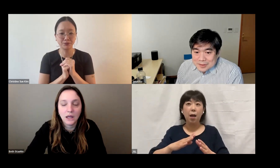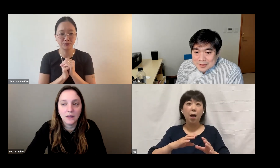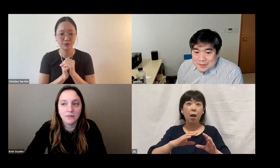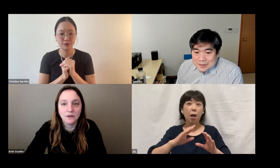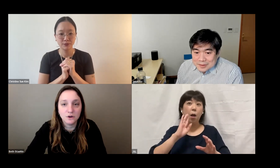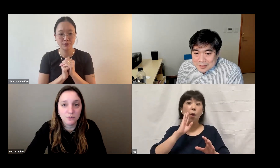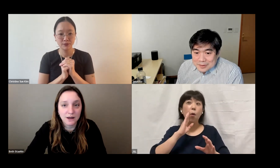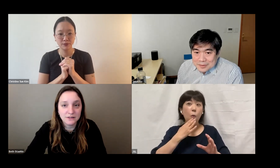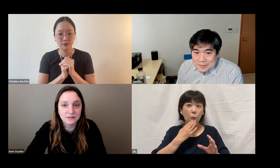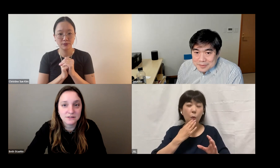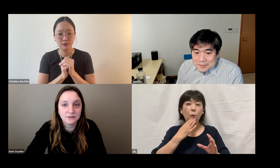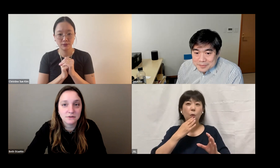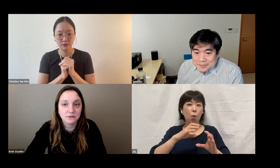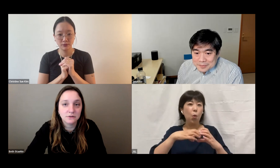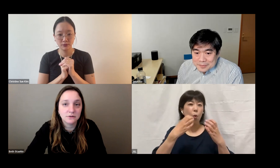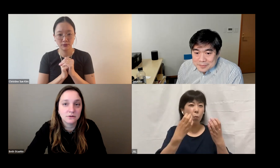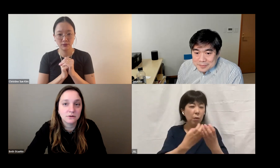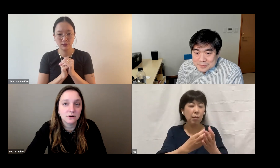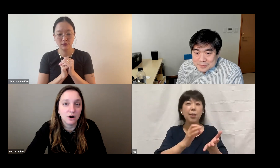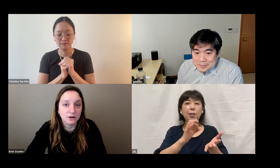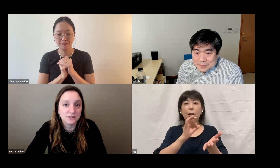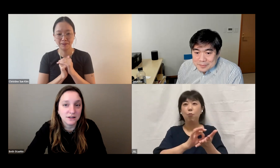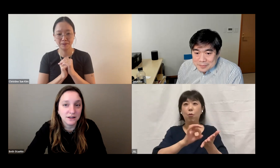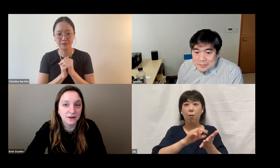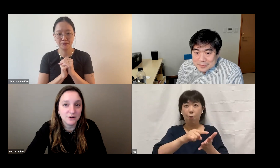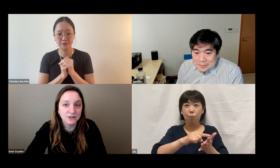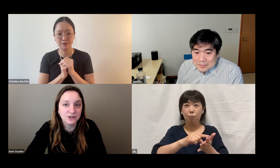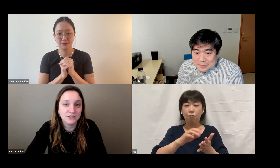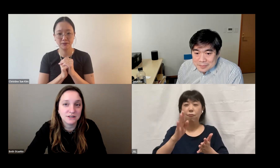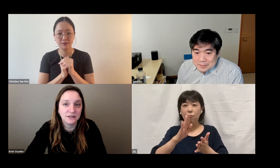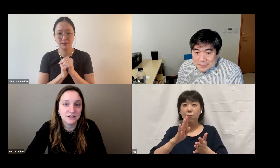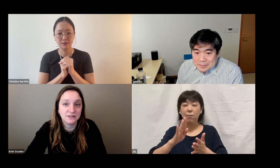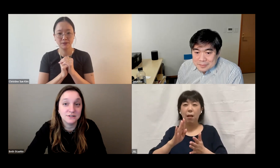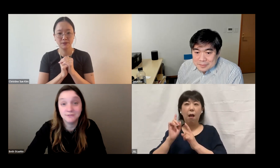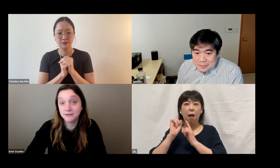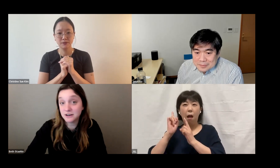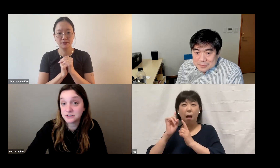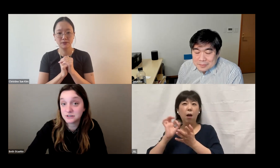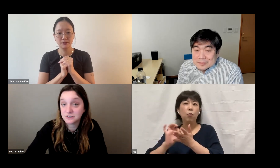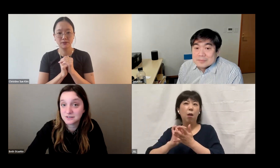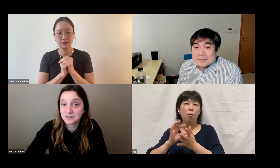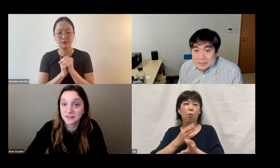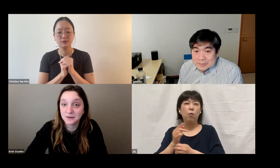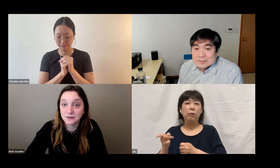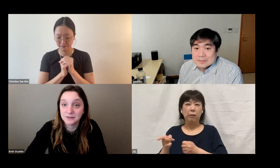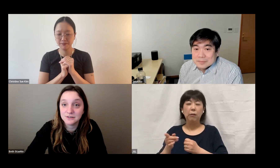In the US, our sign language is connected to French sign language.